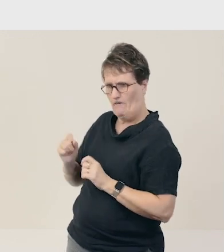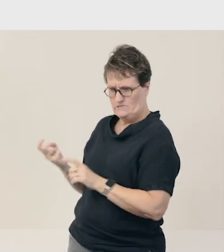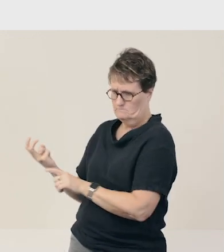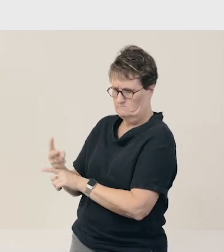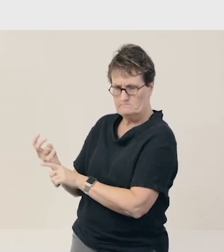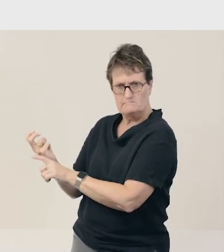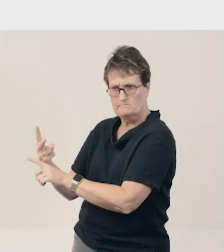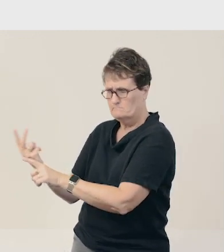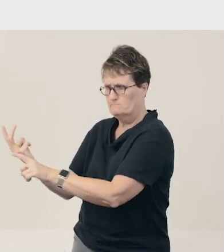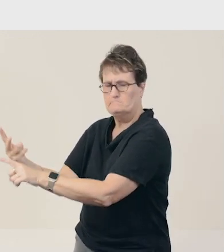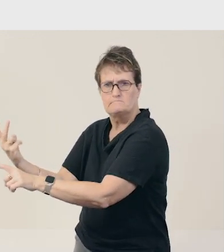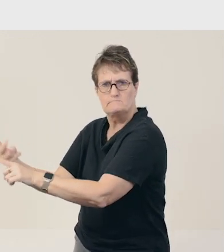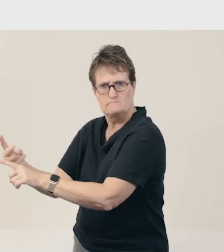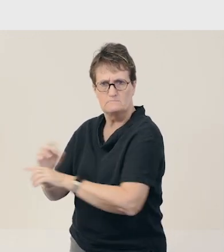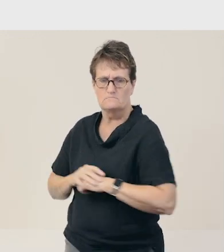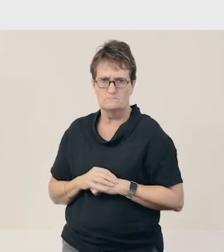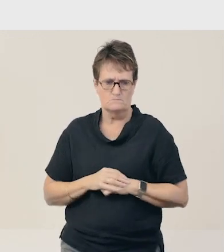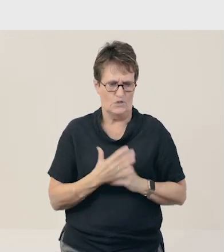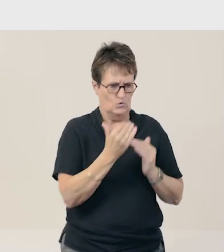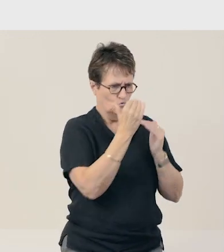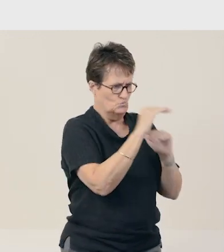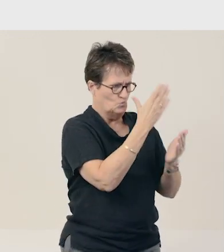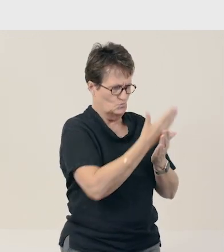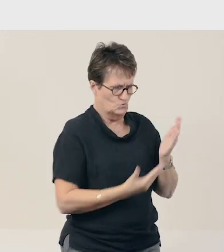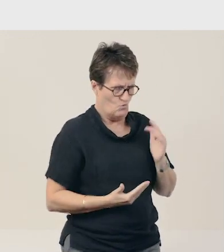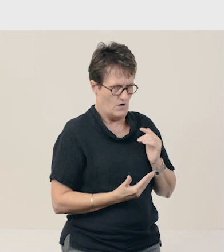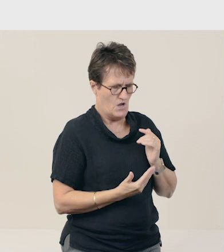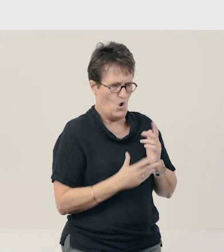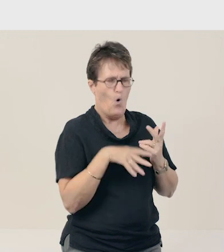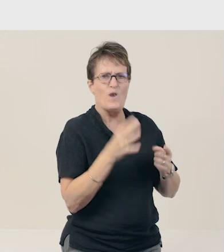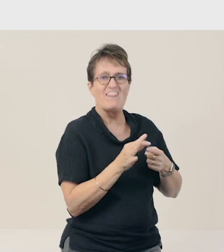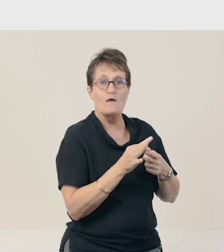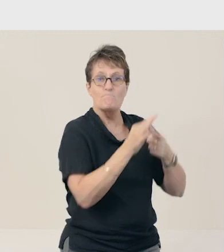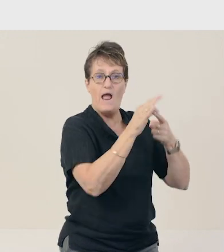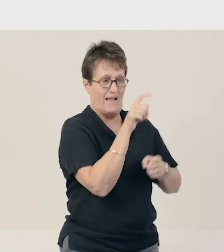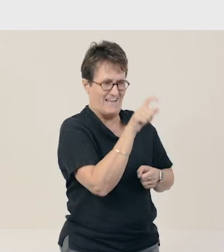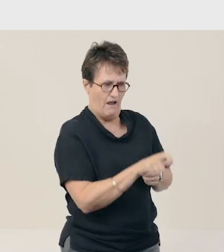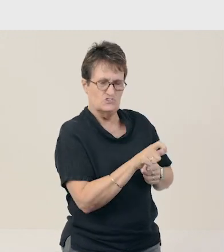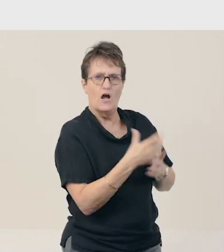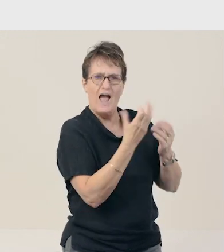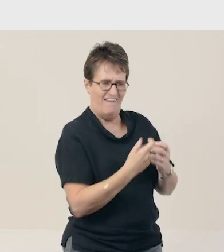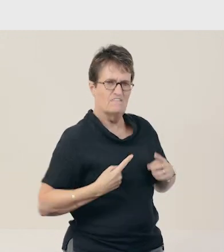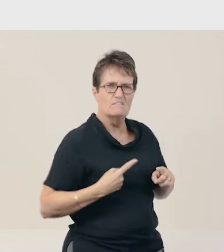however in a short story, it is usually only the main character who faces the conflict.